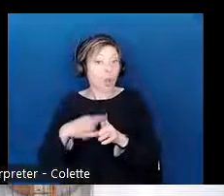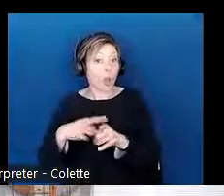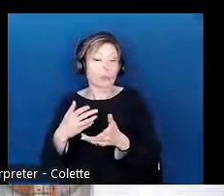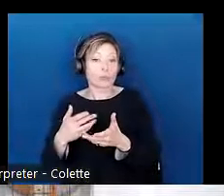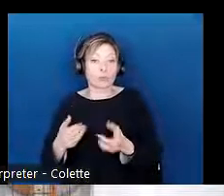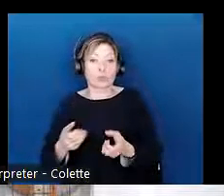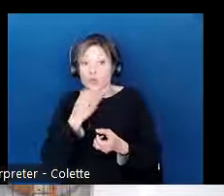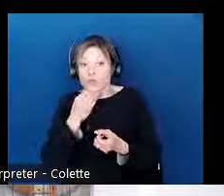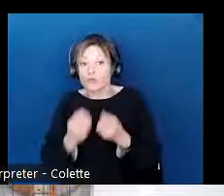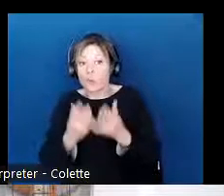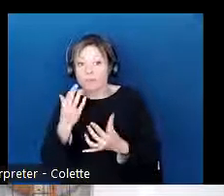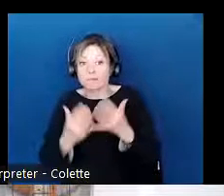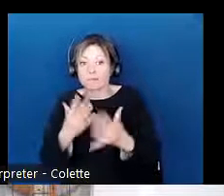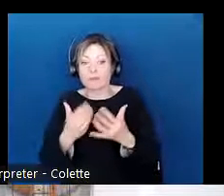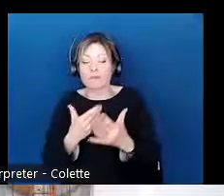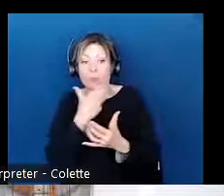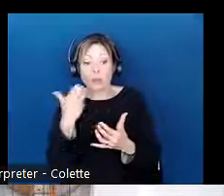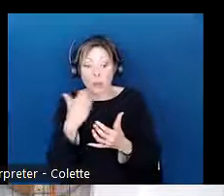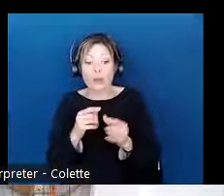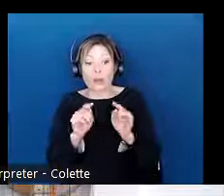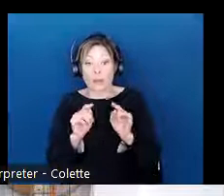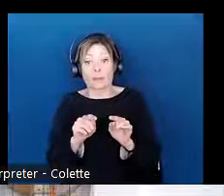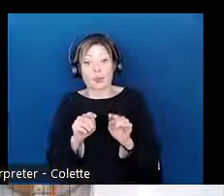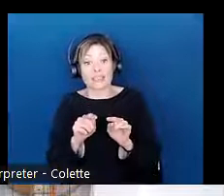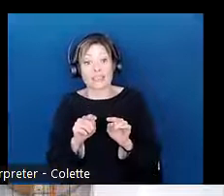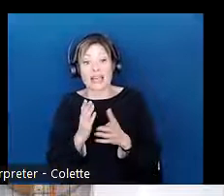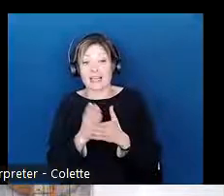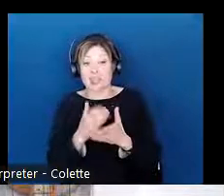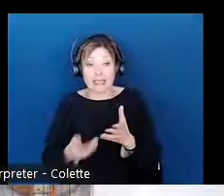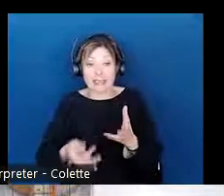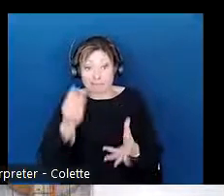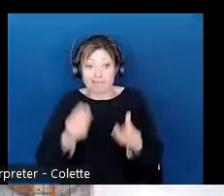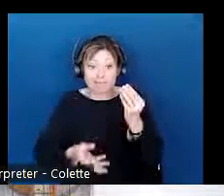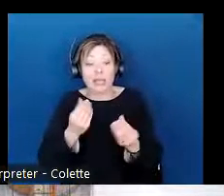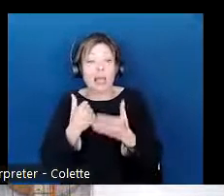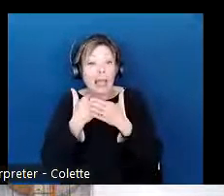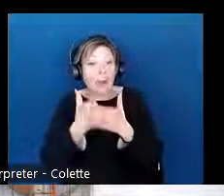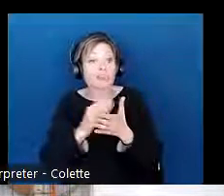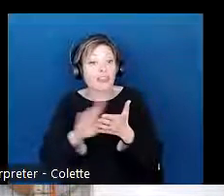an another technique that keeps the heath heathland and doesn't allow it to grow into